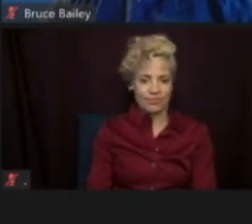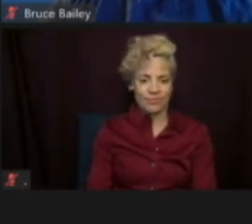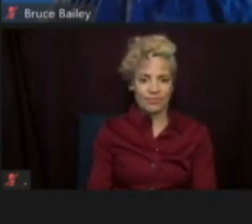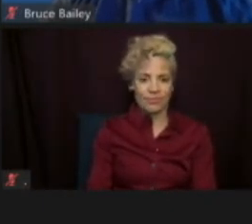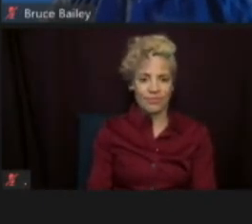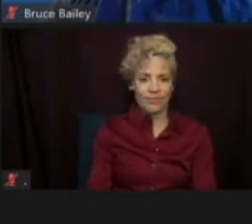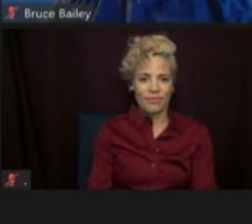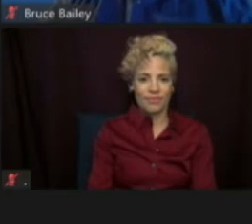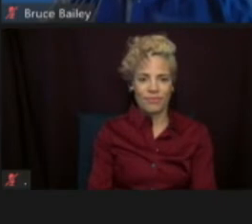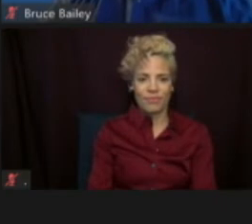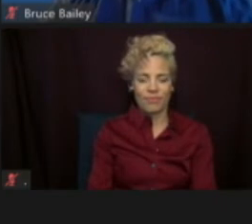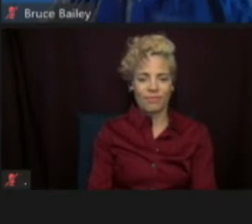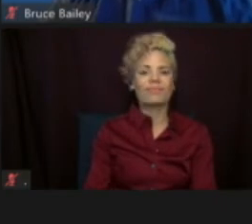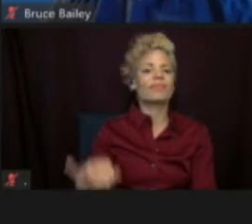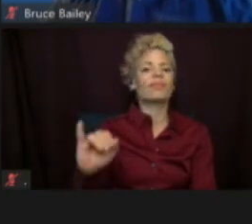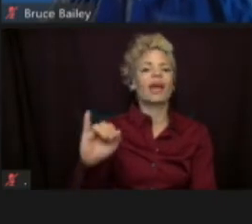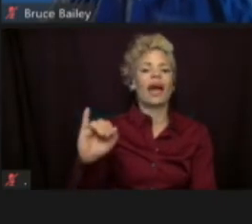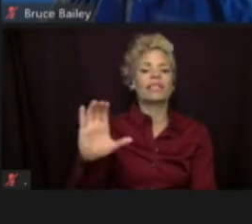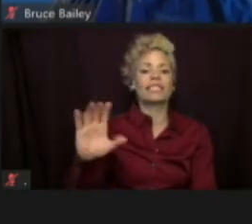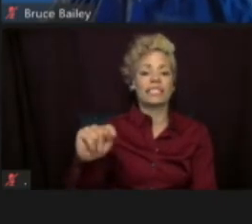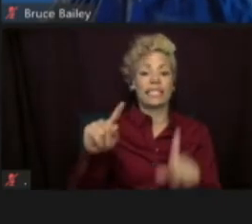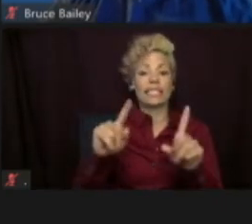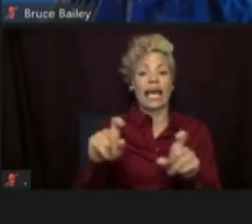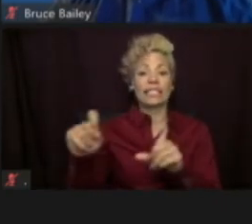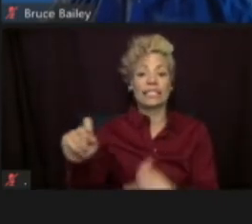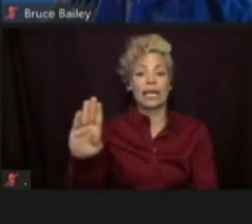The ICT desk testing baseline for web is the first of many